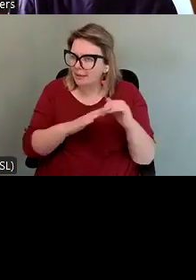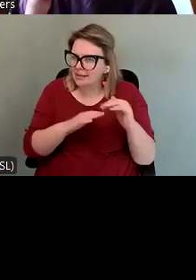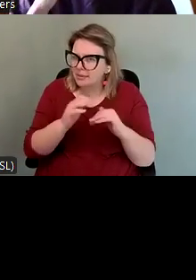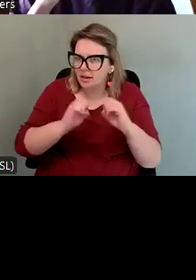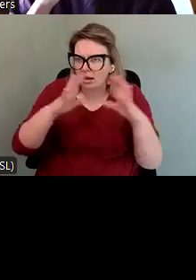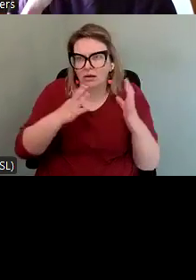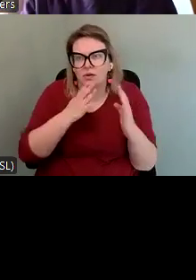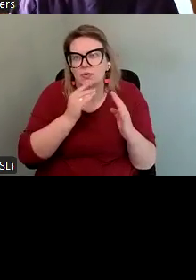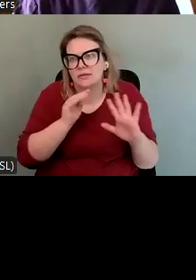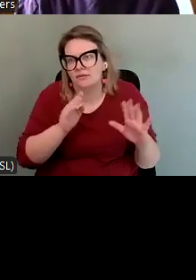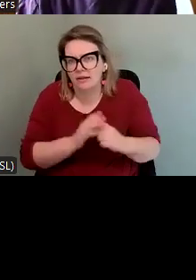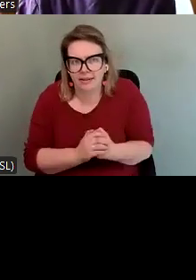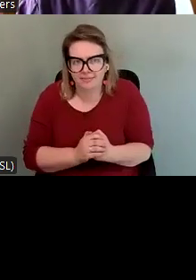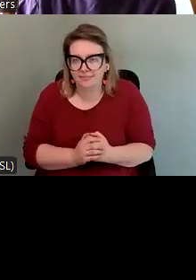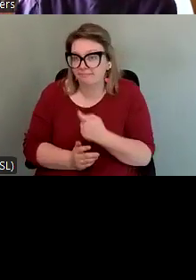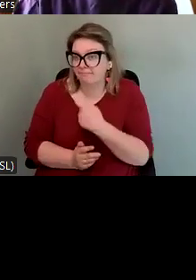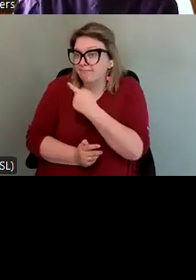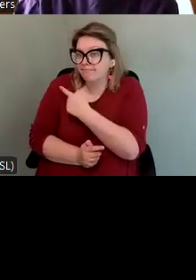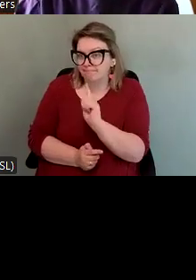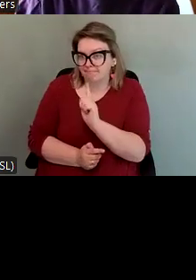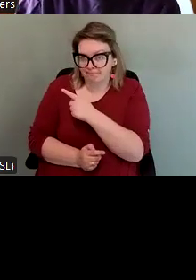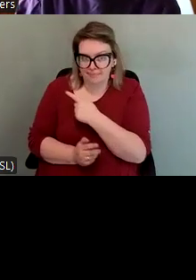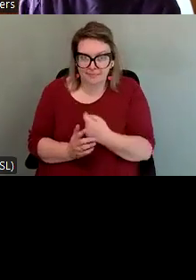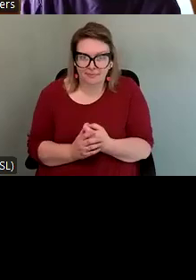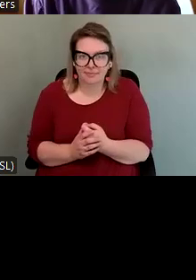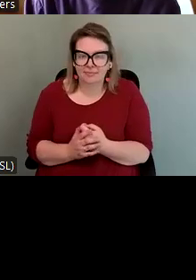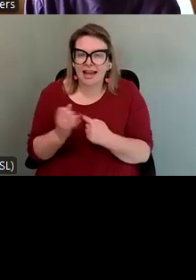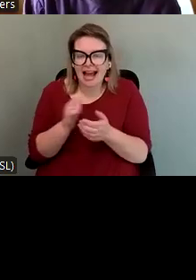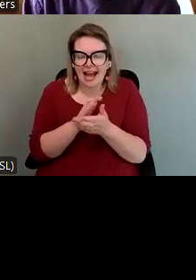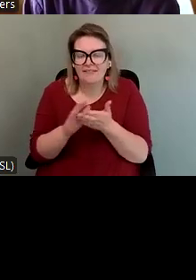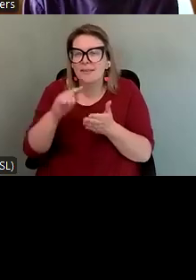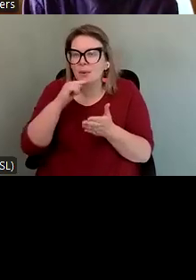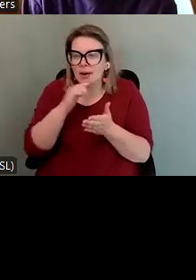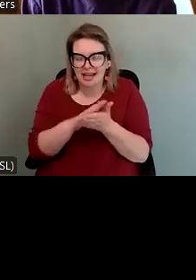In this picture, we have Hansel, and he's dropping his little breadcrumbs